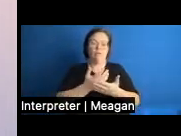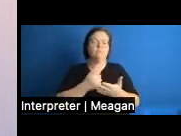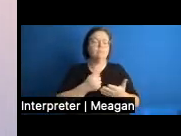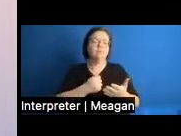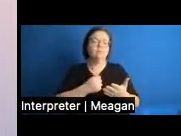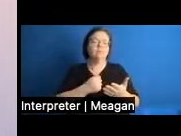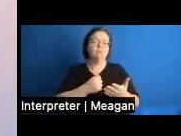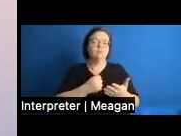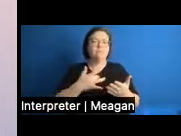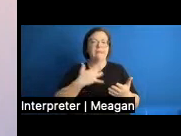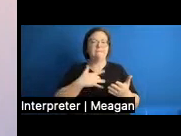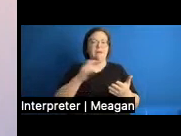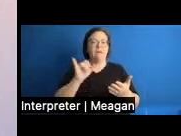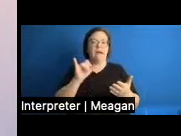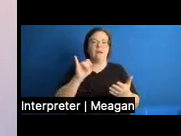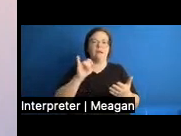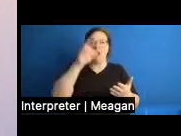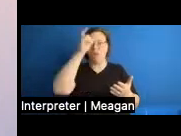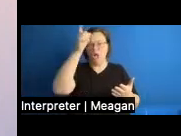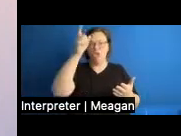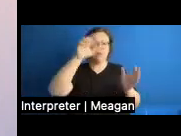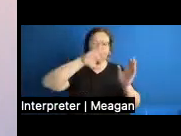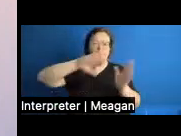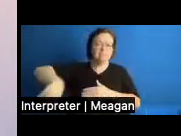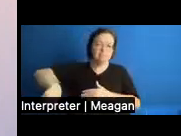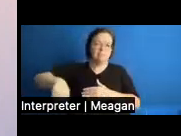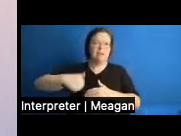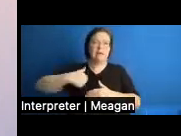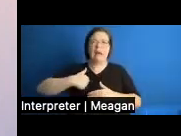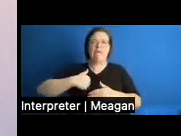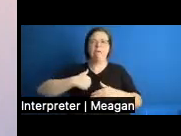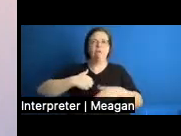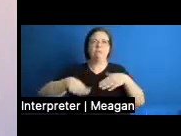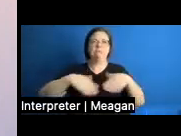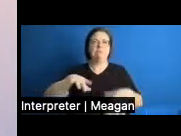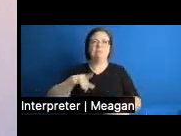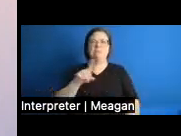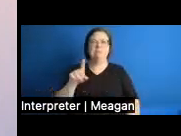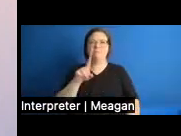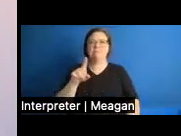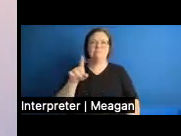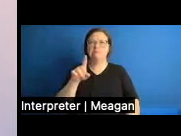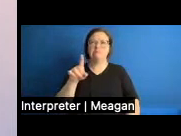It felt like logic was cast aside and that I was walking around supposed to be a person without any